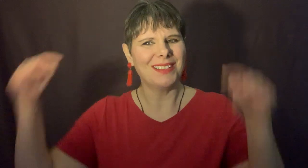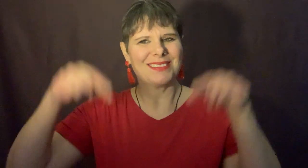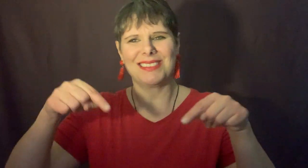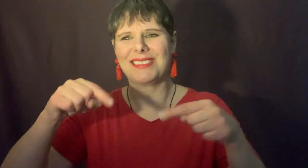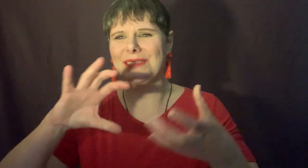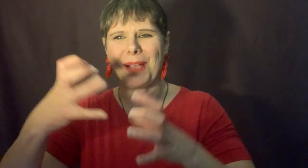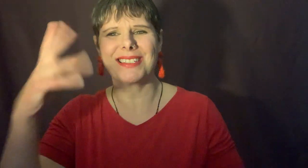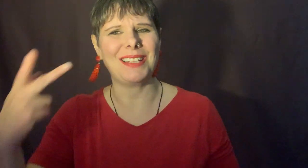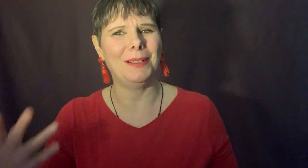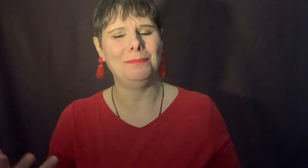It's messed up!